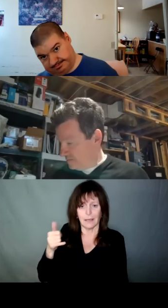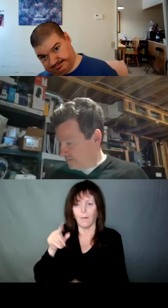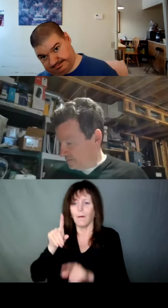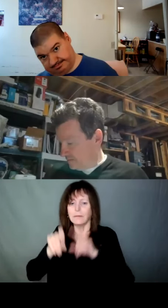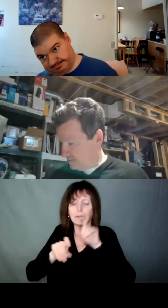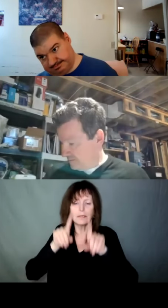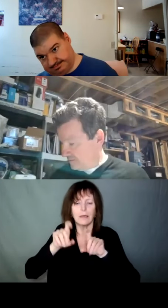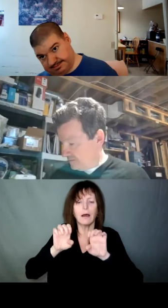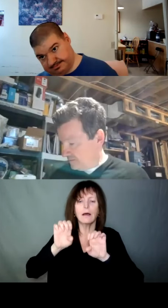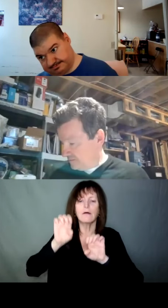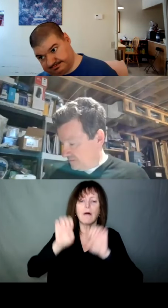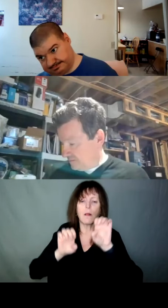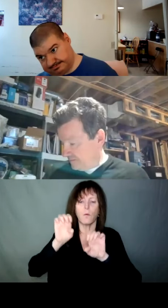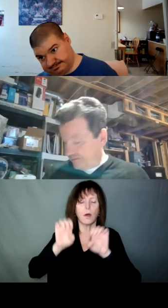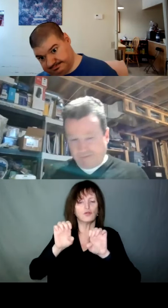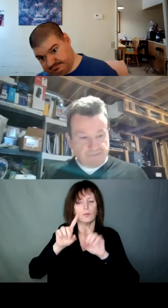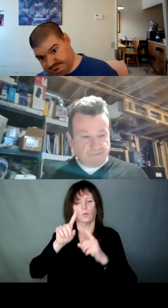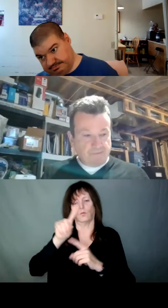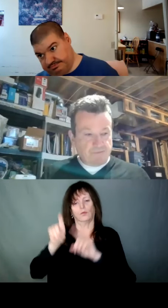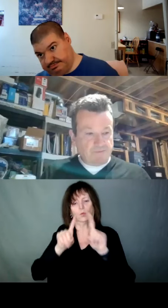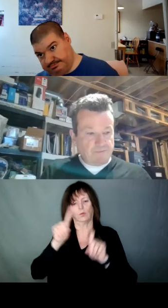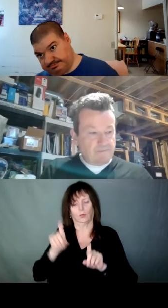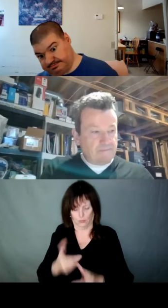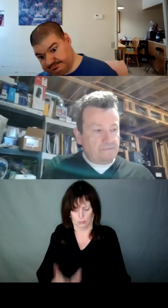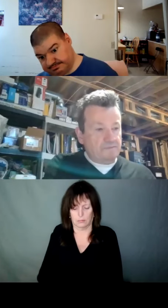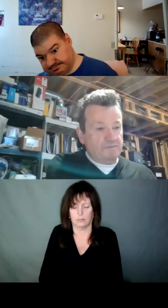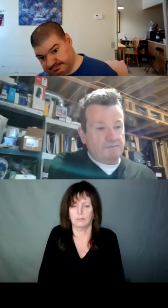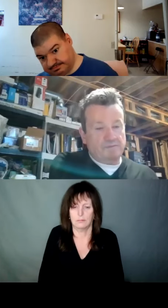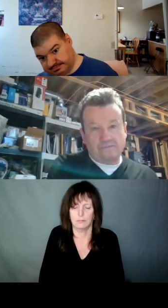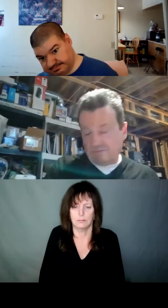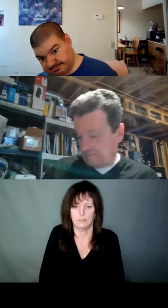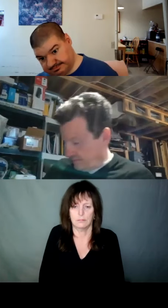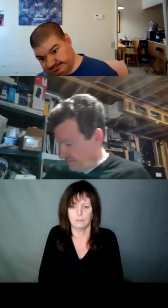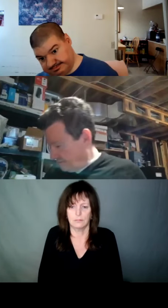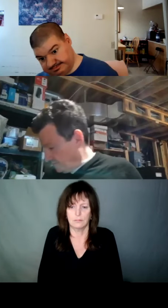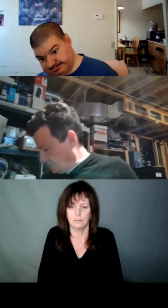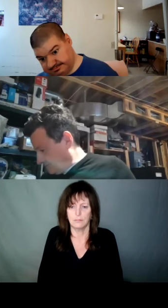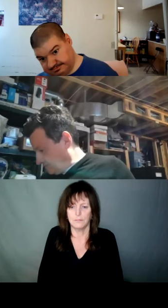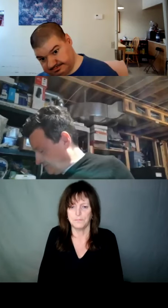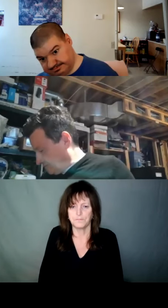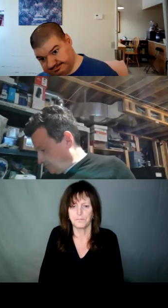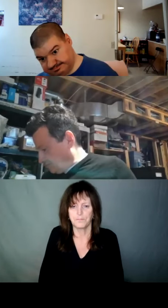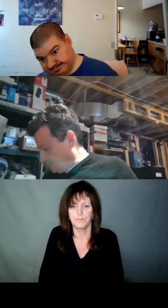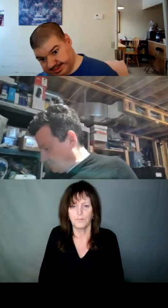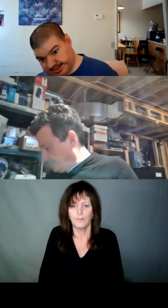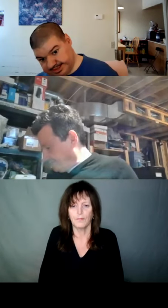to ask some evaluation questions . I will pass it back to you Rebecca .